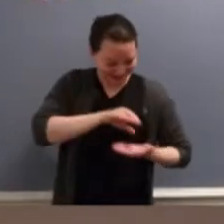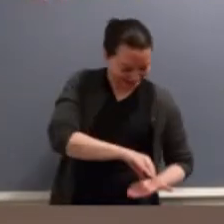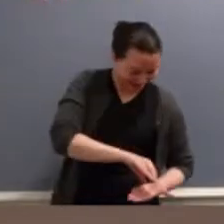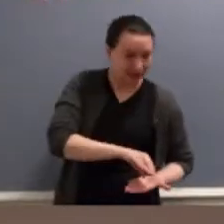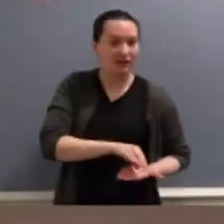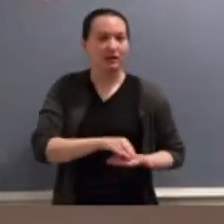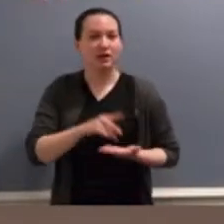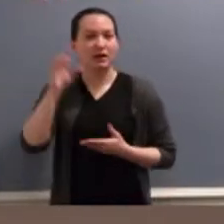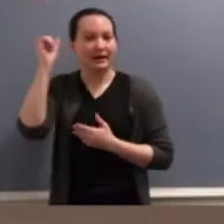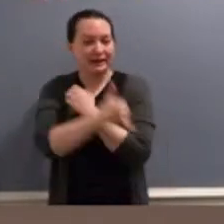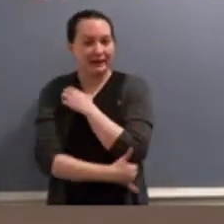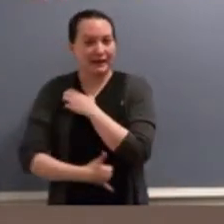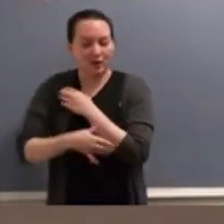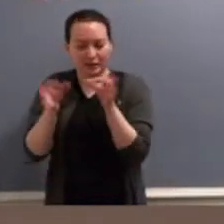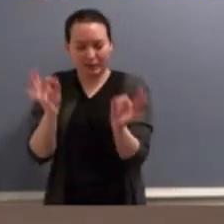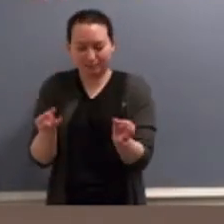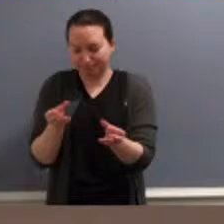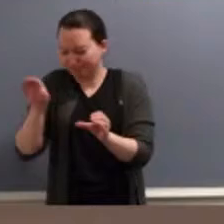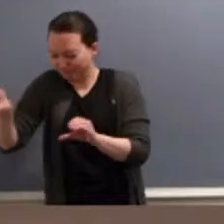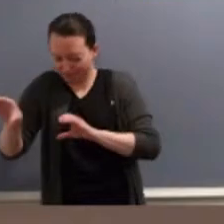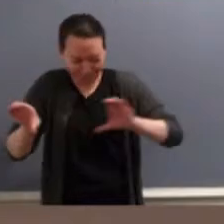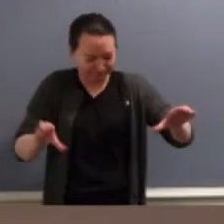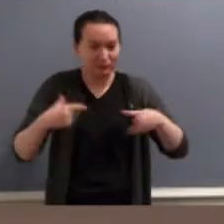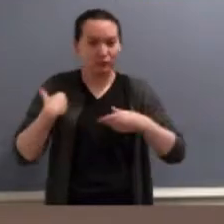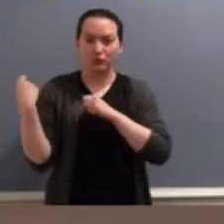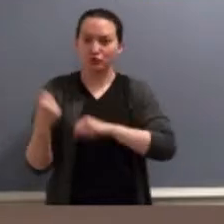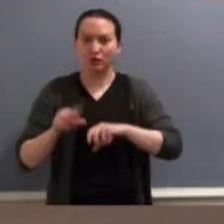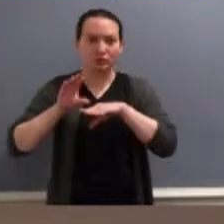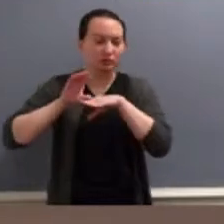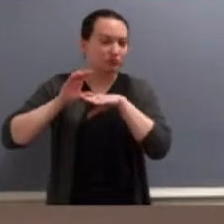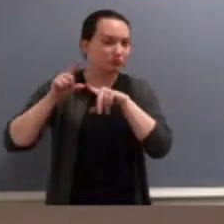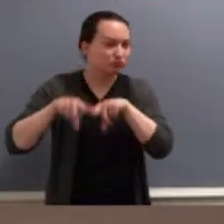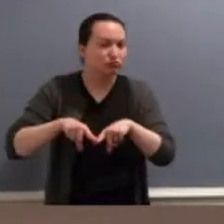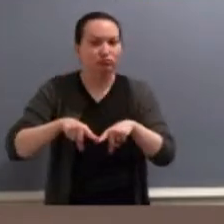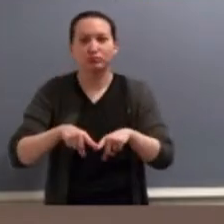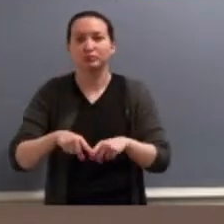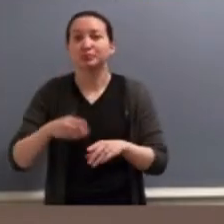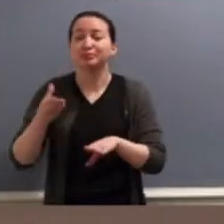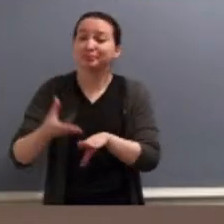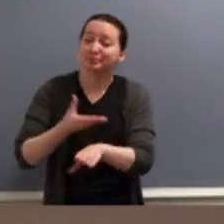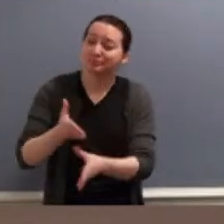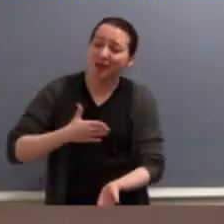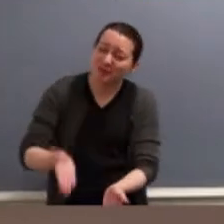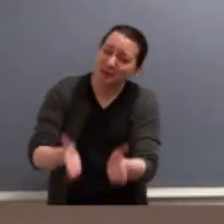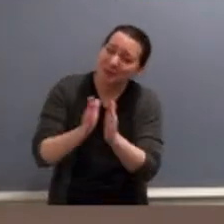by the county we rely heavily on them for our revitalization so that is my request and thank you